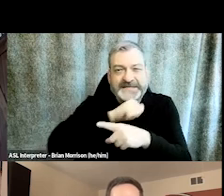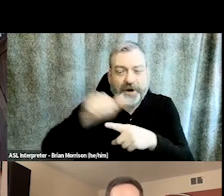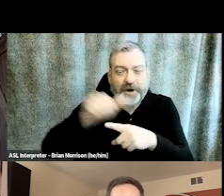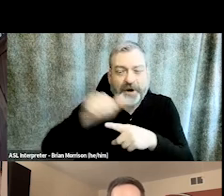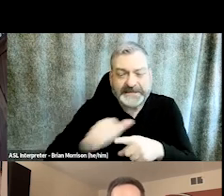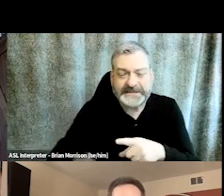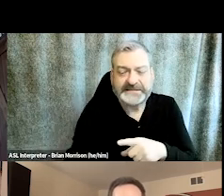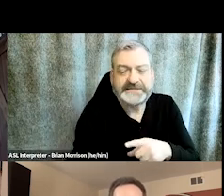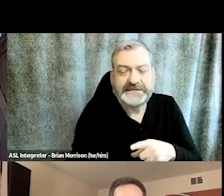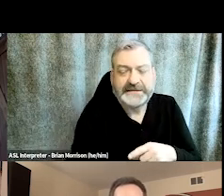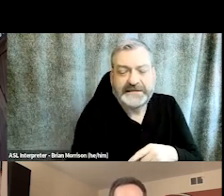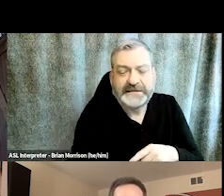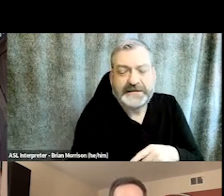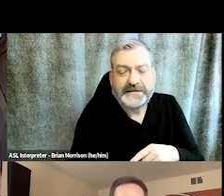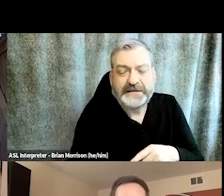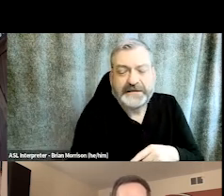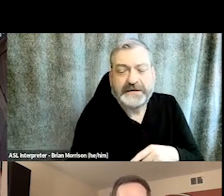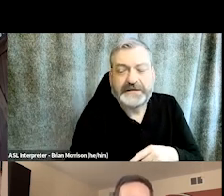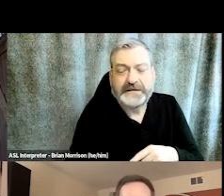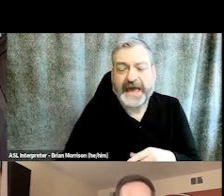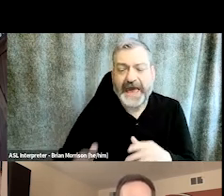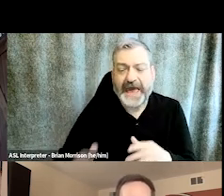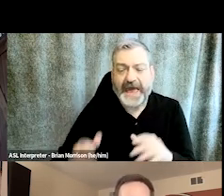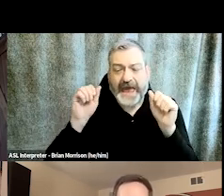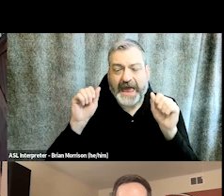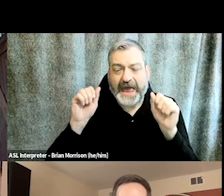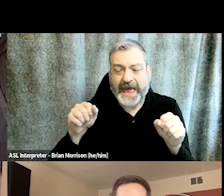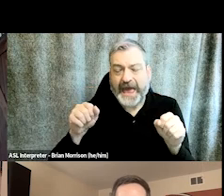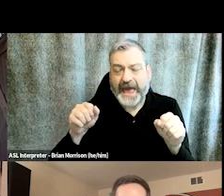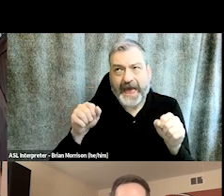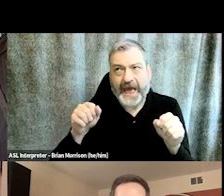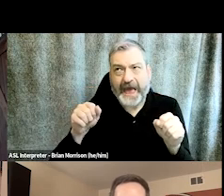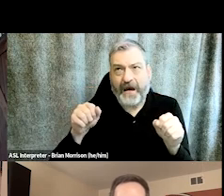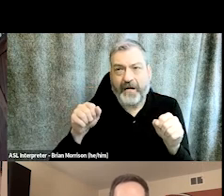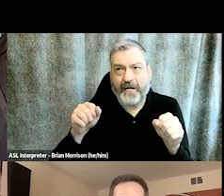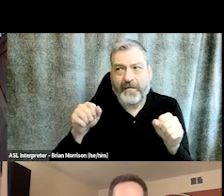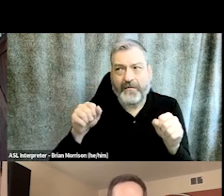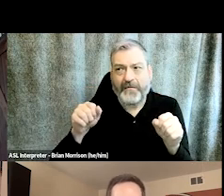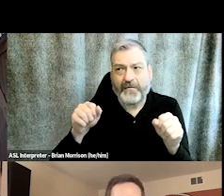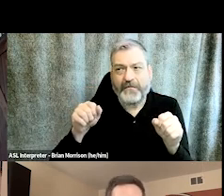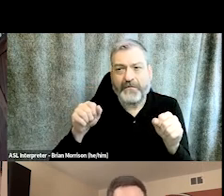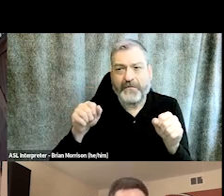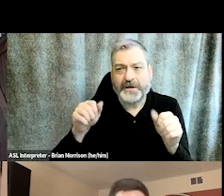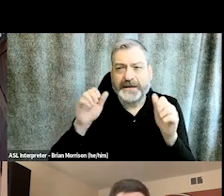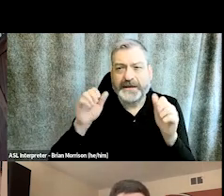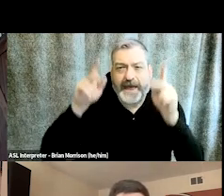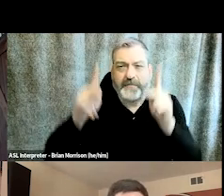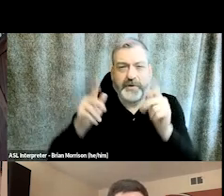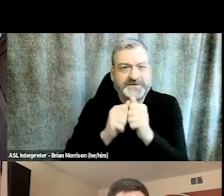for a person with a screen reader to navigate into a bio to pick up a link. Sure, thanks. That's a great question.